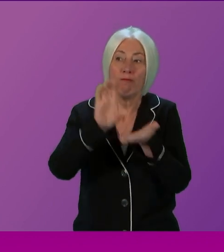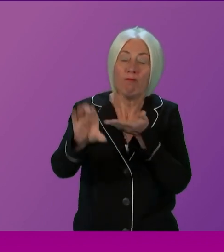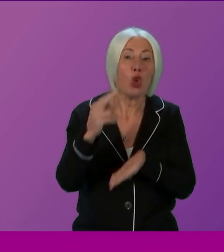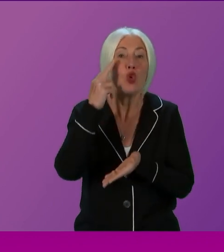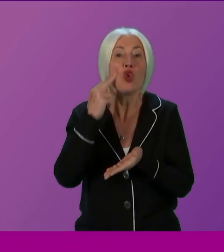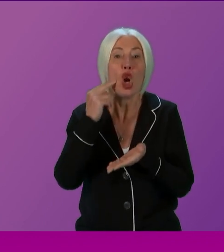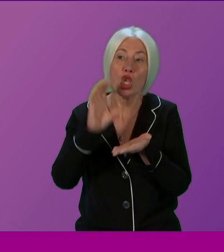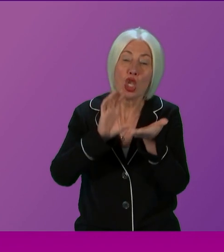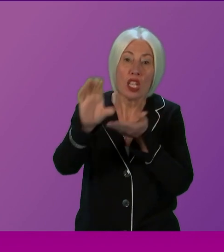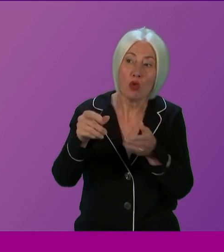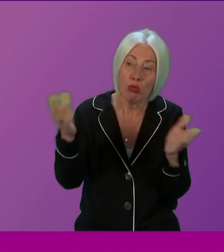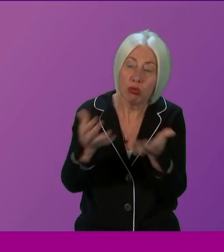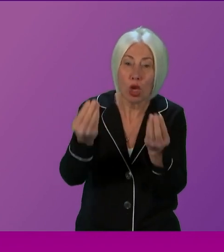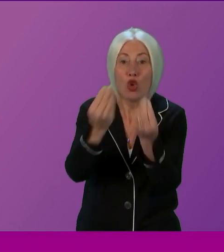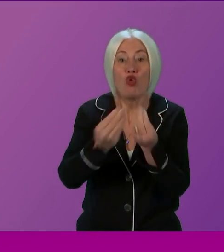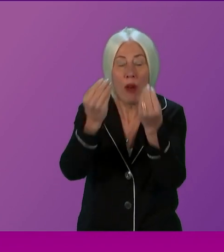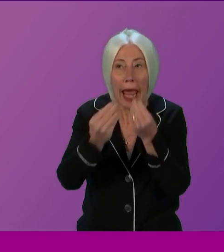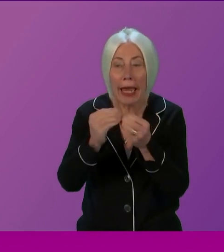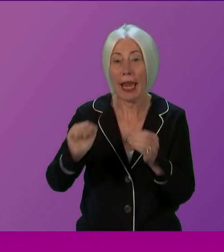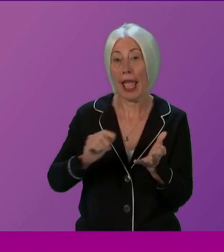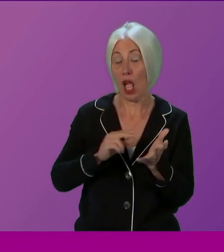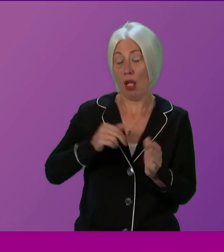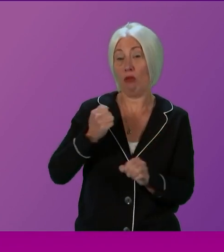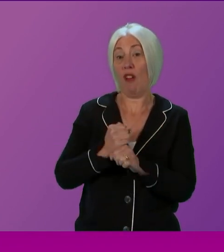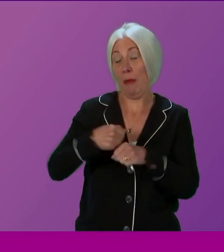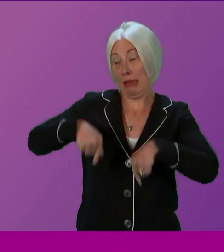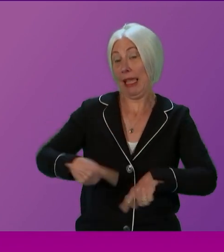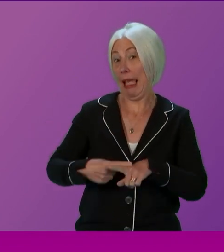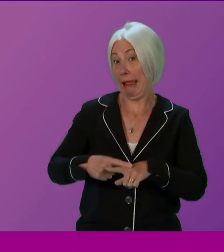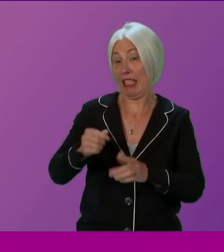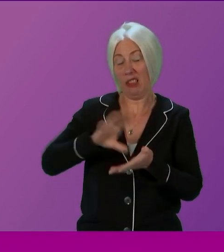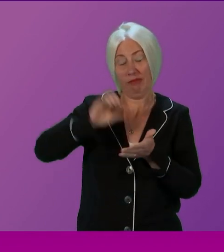in England have scrapped nurse bursaries. We have scrapped prescription charges and taken